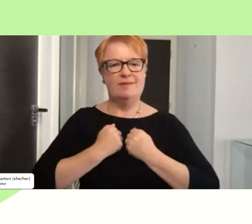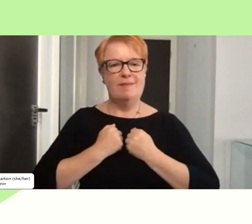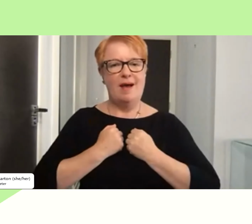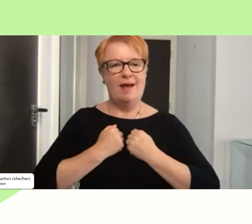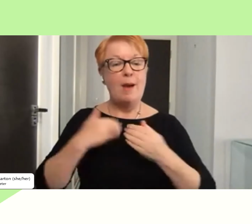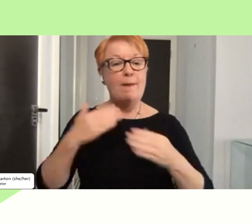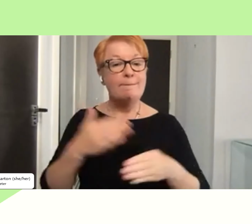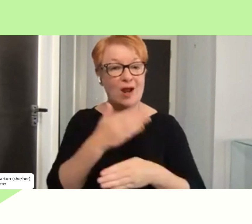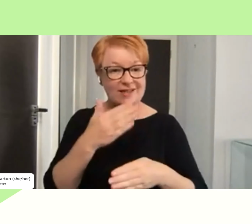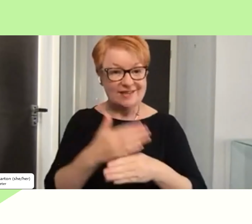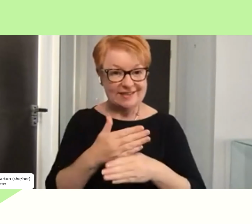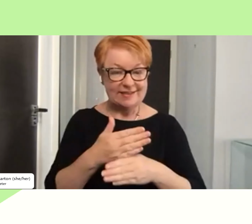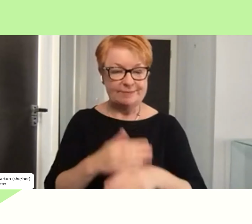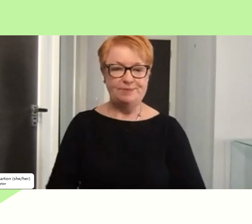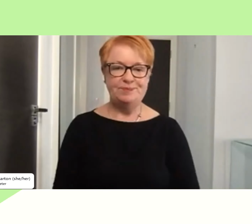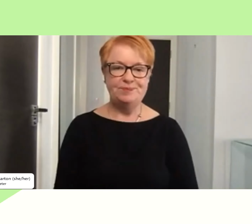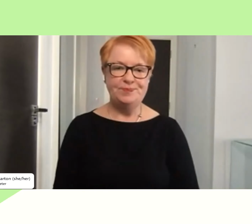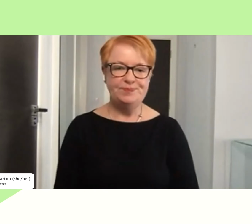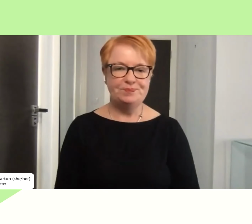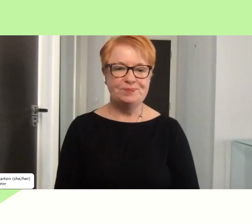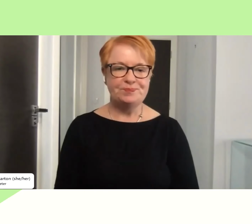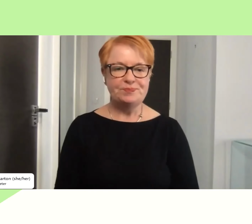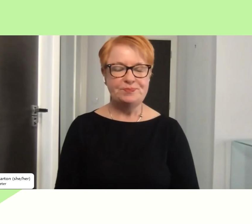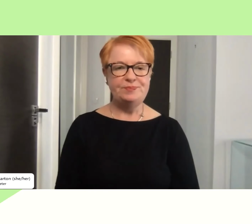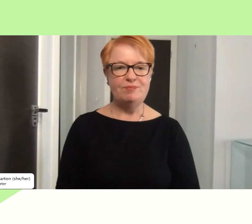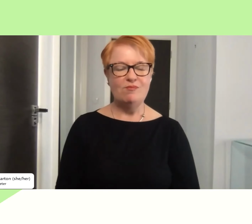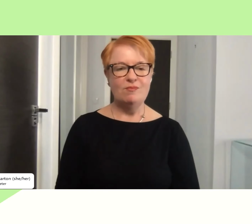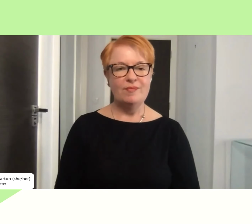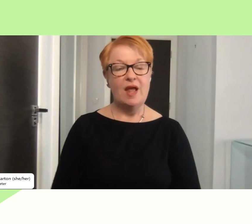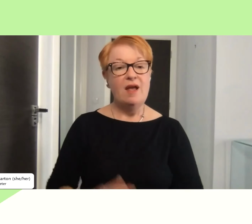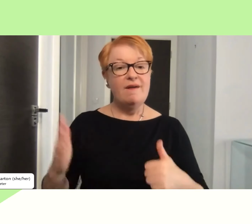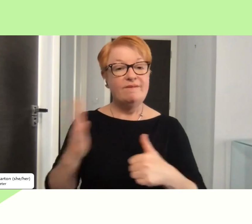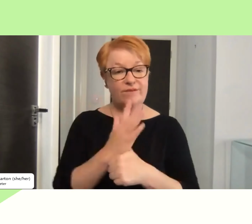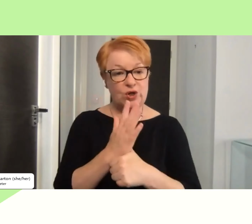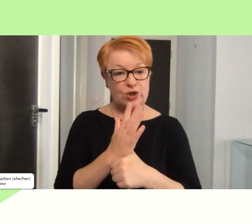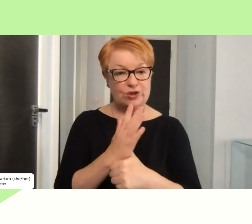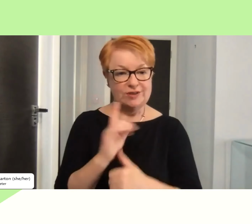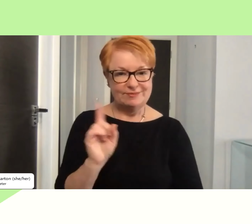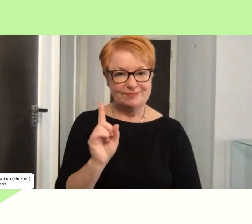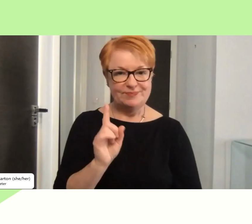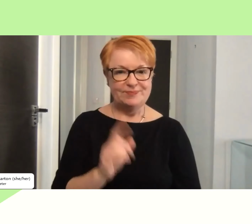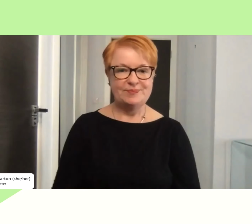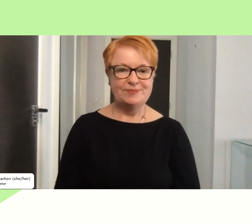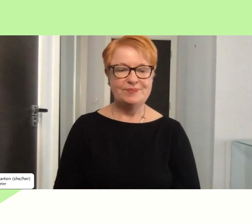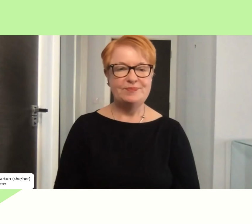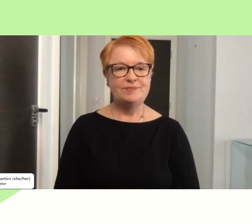And also, at this the first platform I will show you is the long-term engagement example